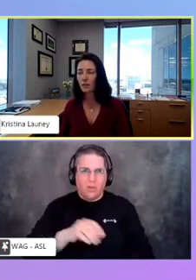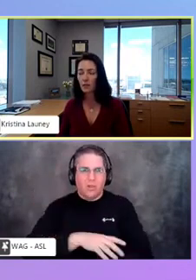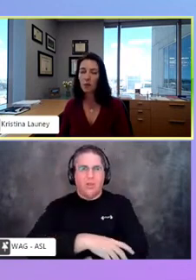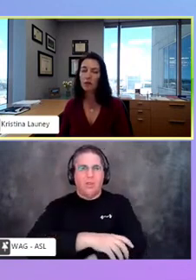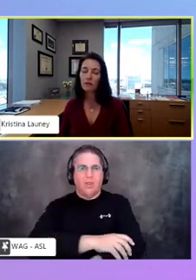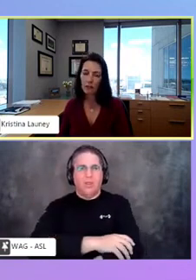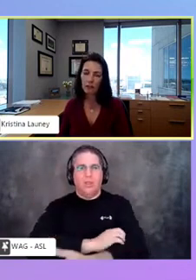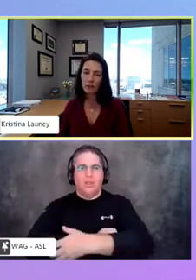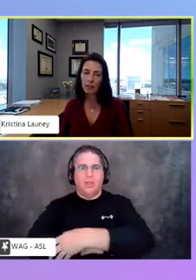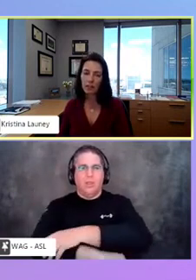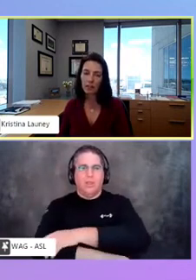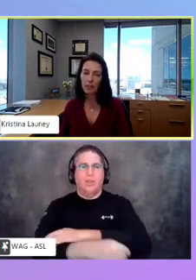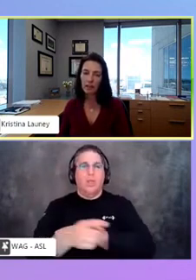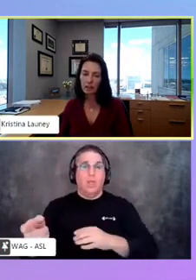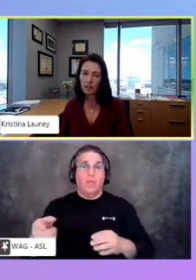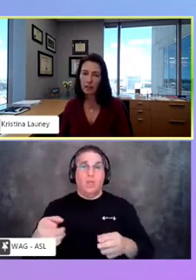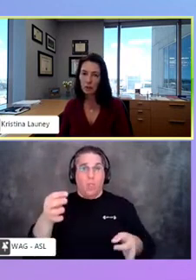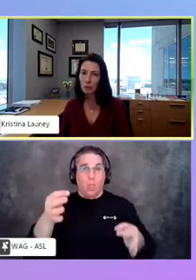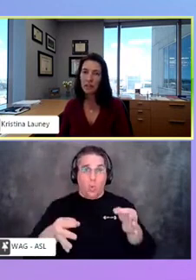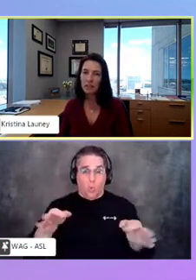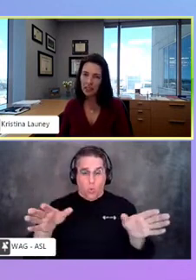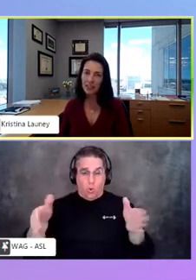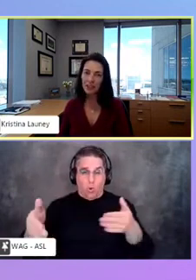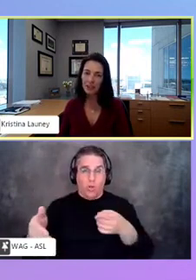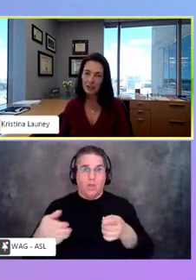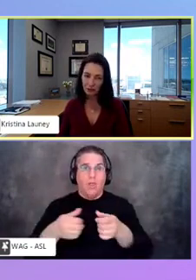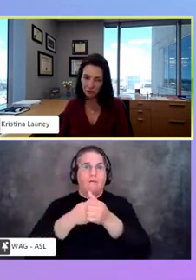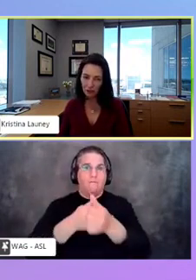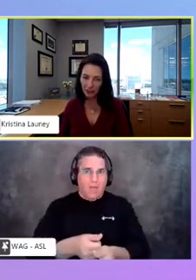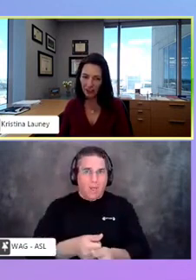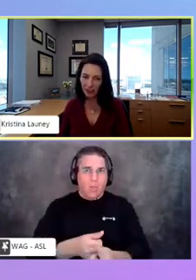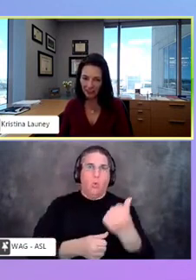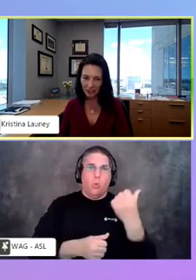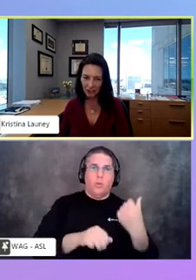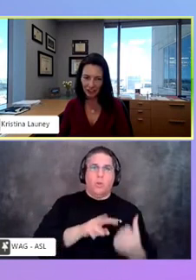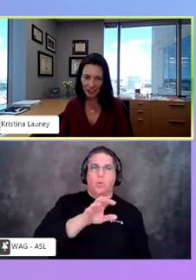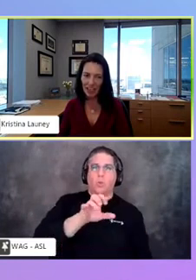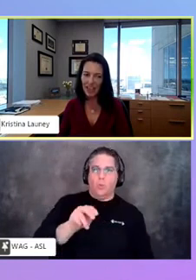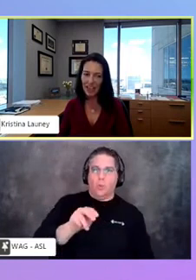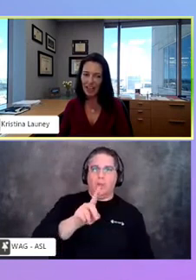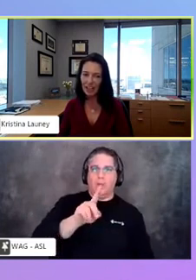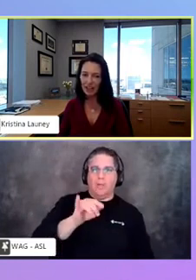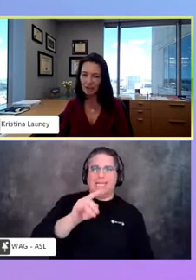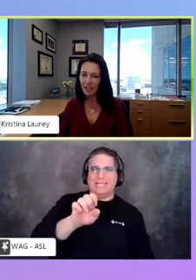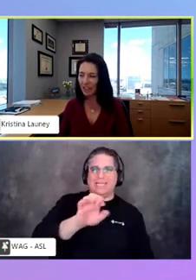Dixie. And then I put two exemplar cases here district out of courts in Florida